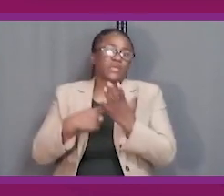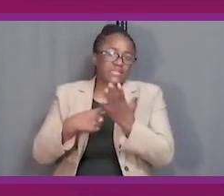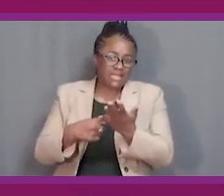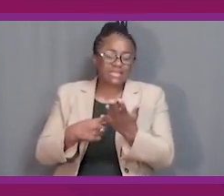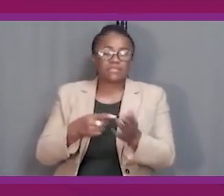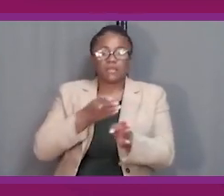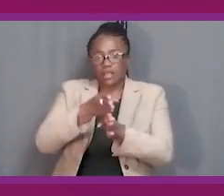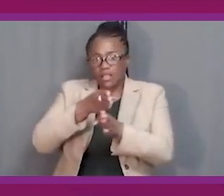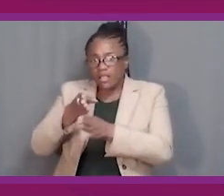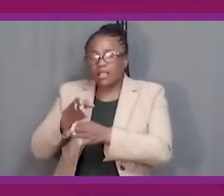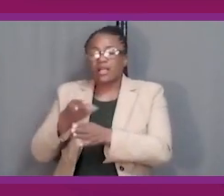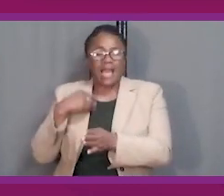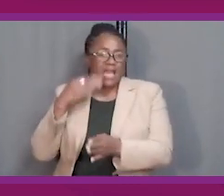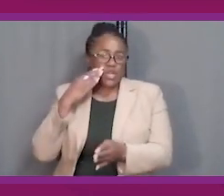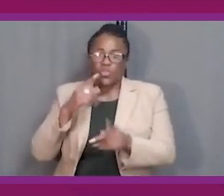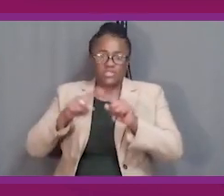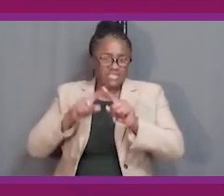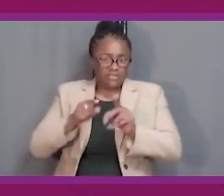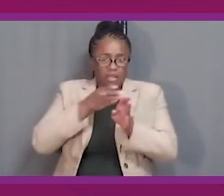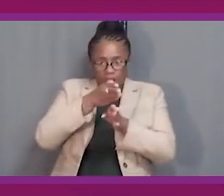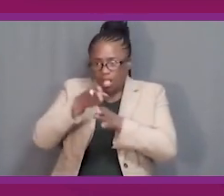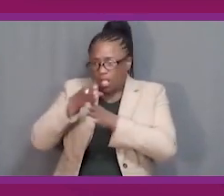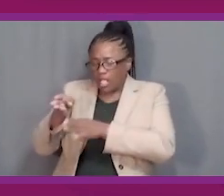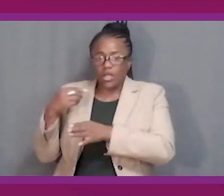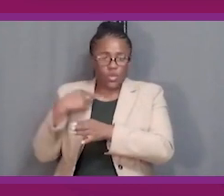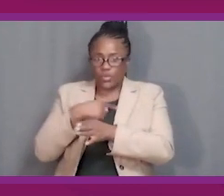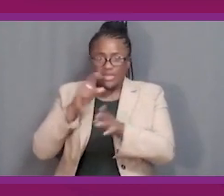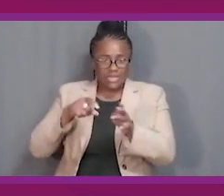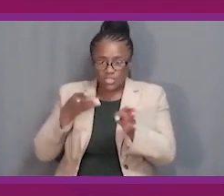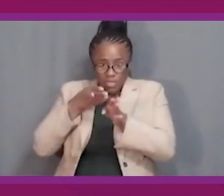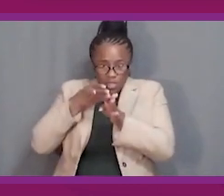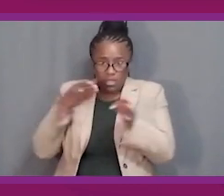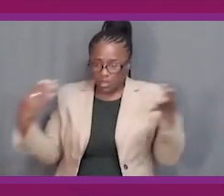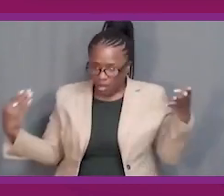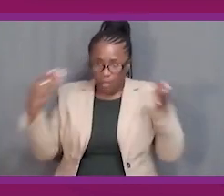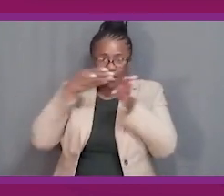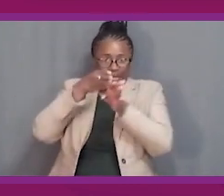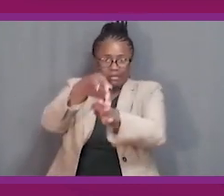them simultaneously to make the change we want to see in the world, so I'm getting revved up now.